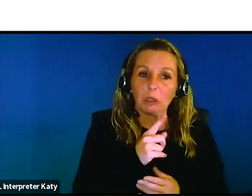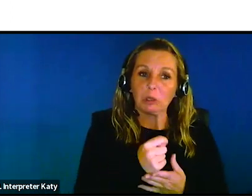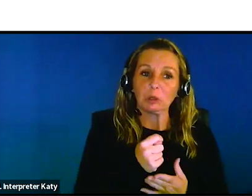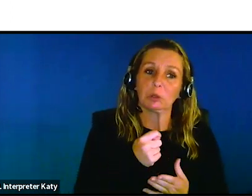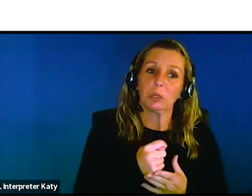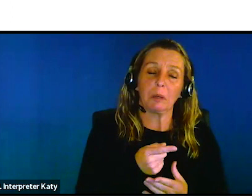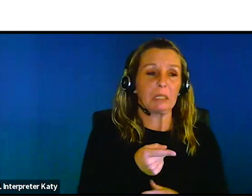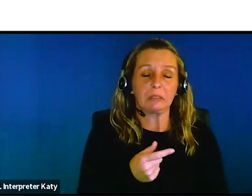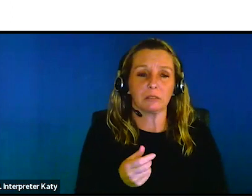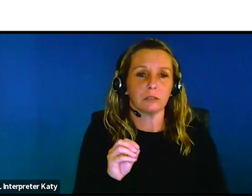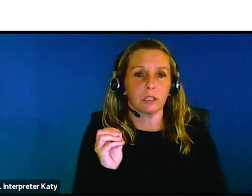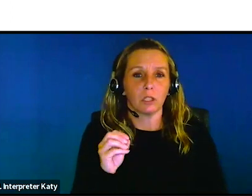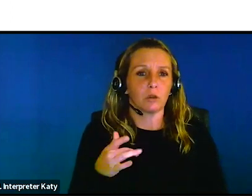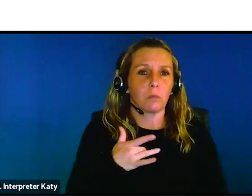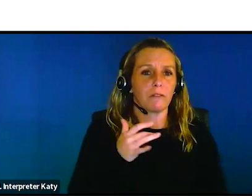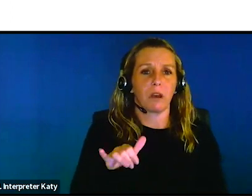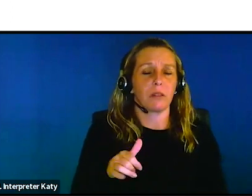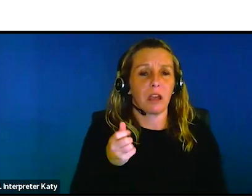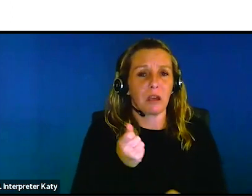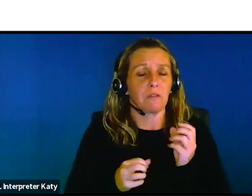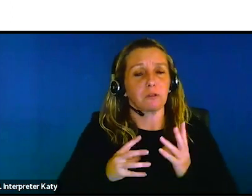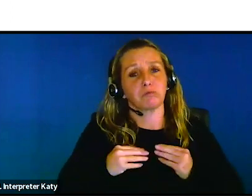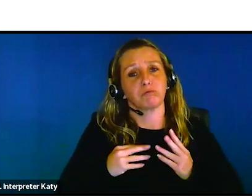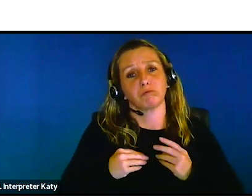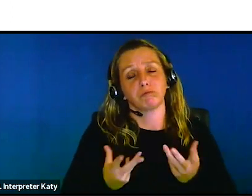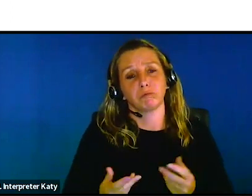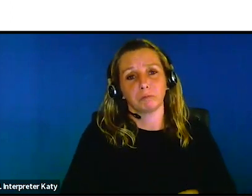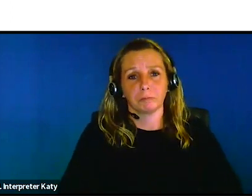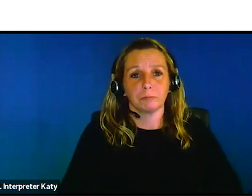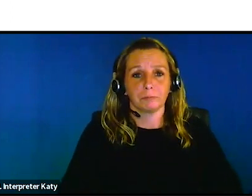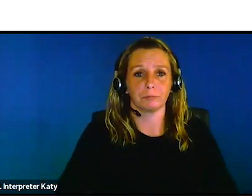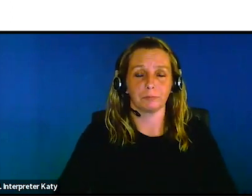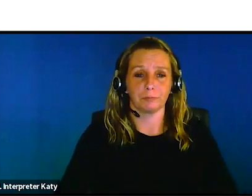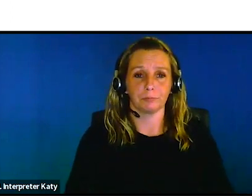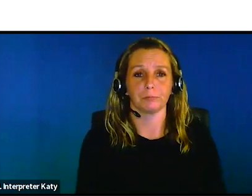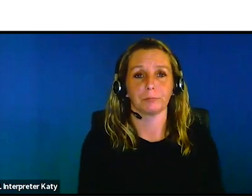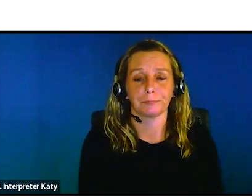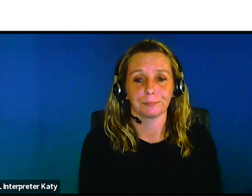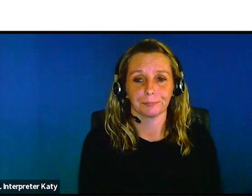There was not that sense in the community